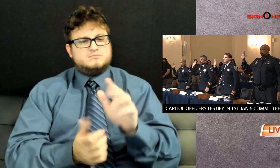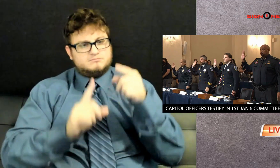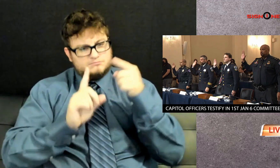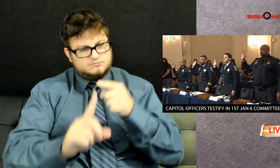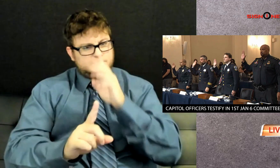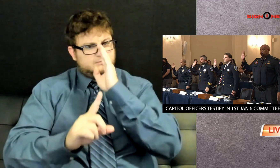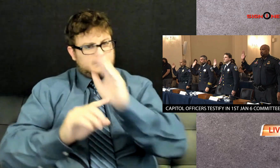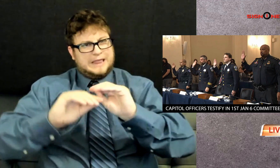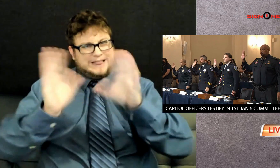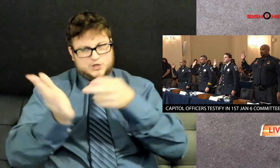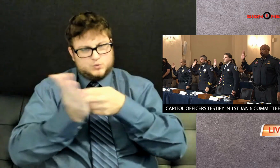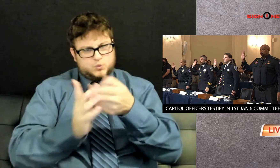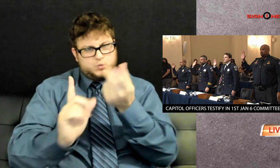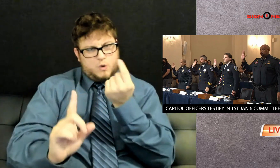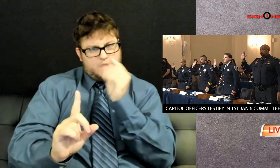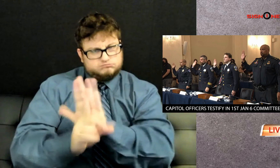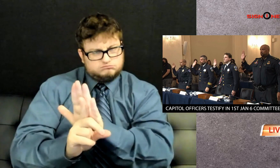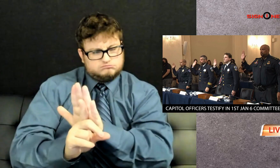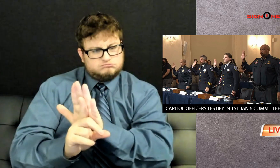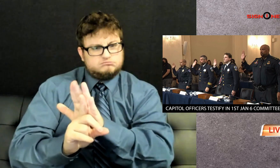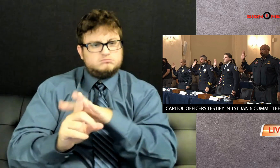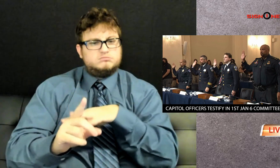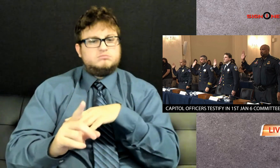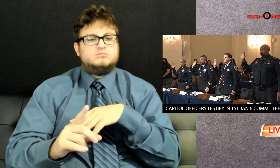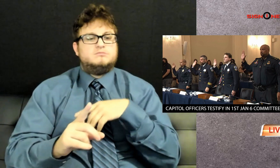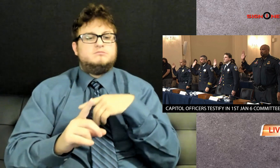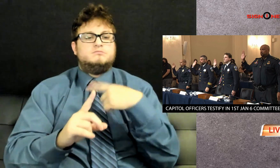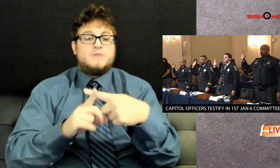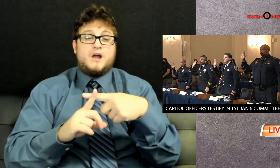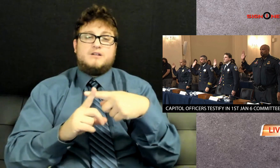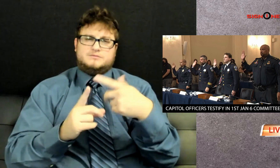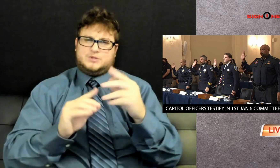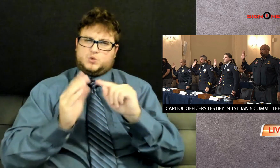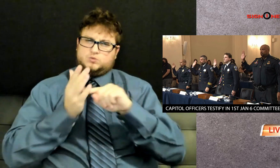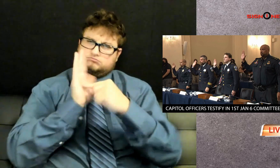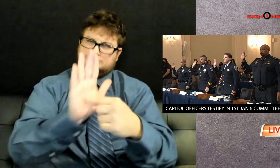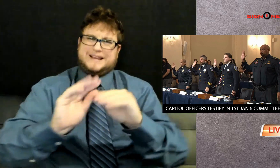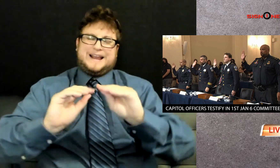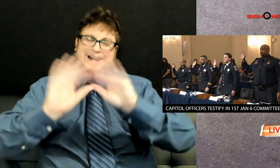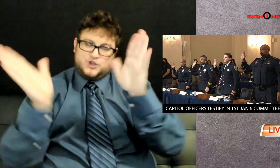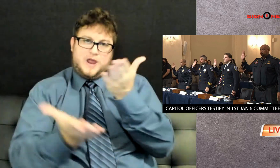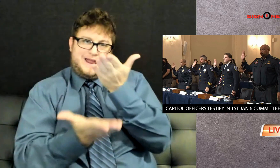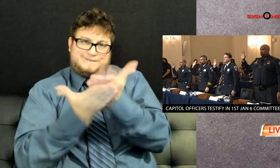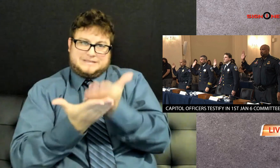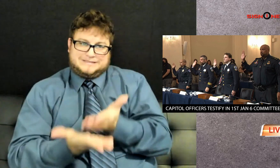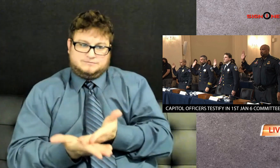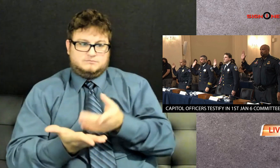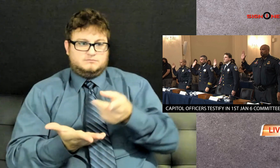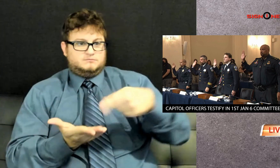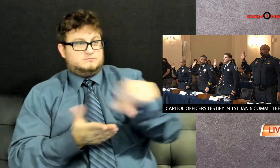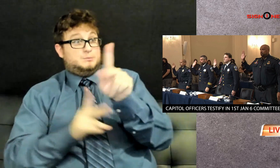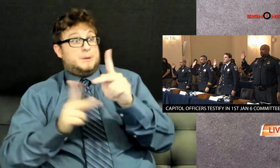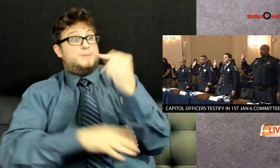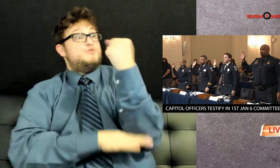the truth of that harrowing day from being whitewashed and to show clear evidence the